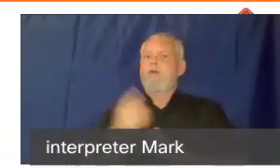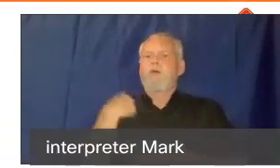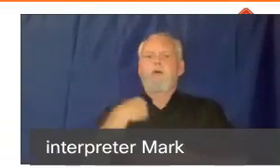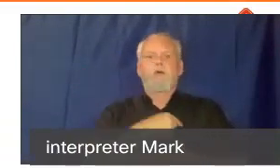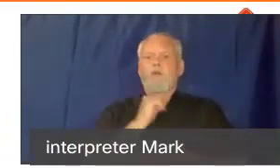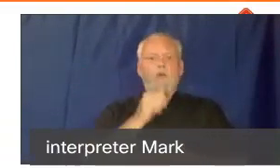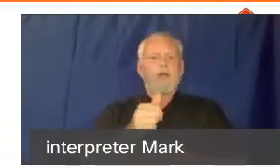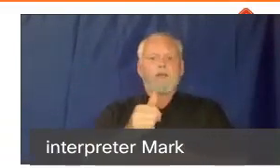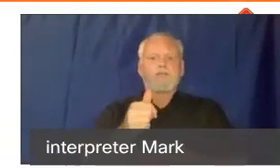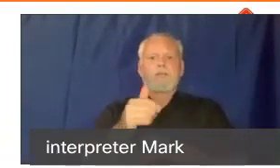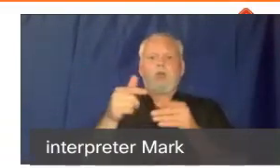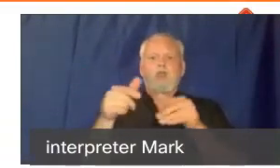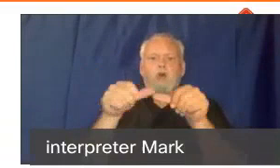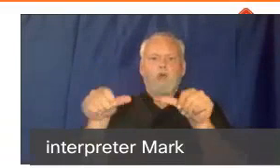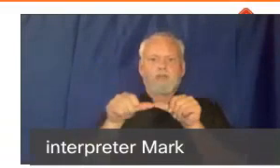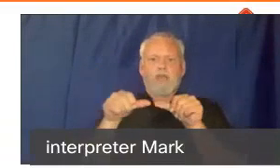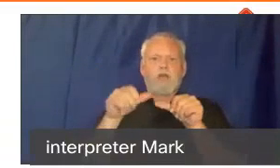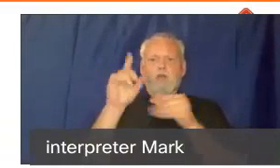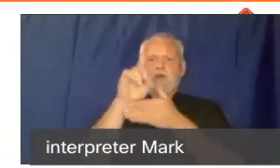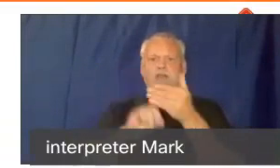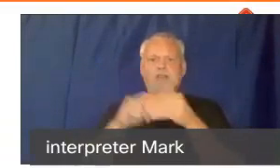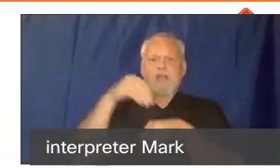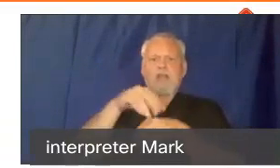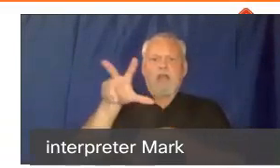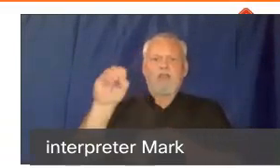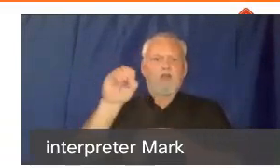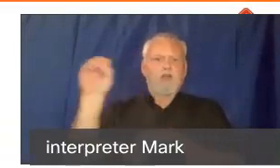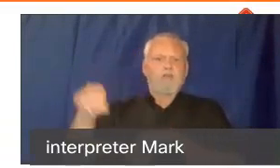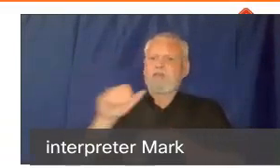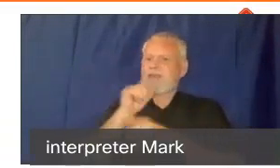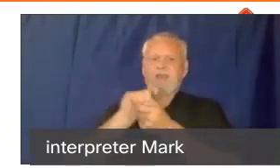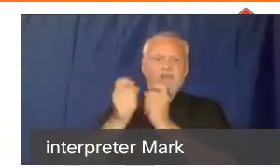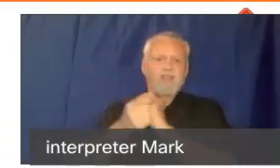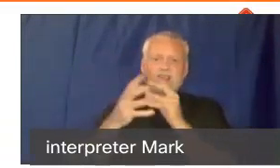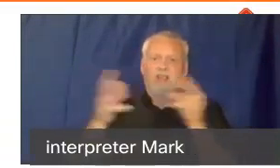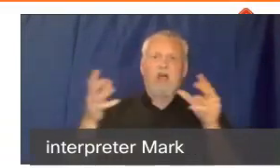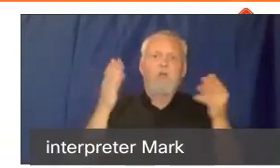Those areas were designed at 30% and they haven't really changed much. We really wanted to focus tonight on.